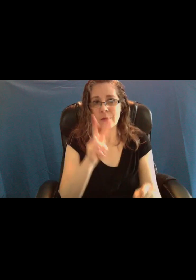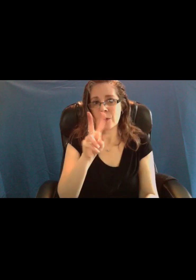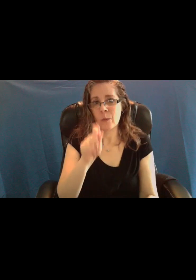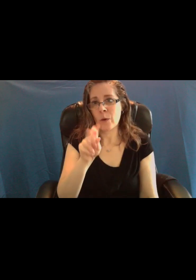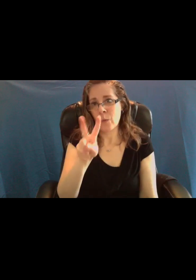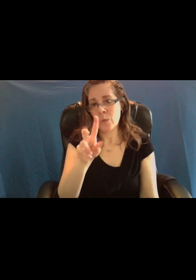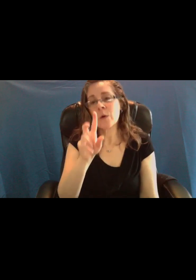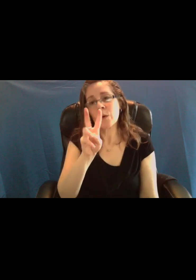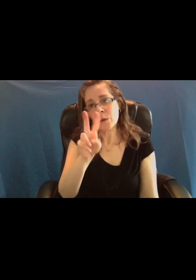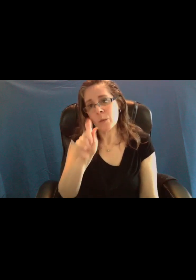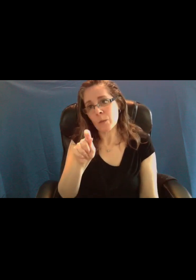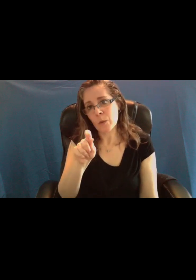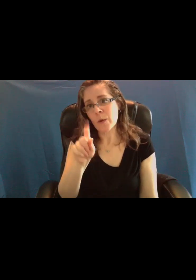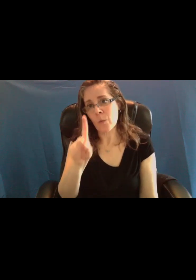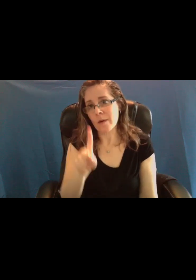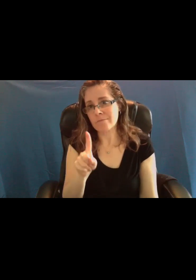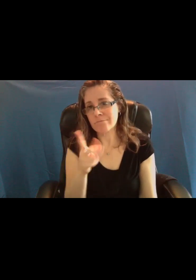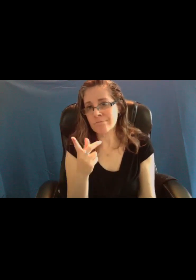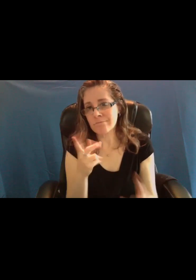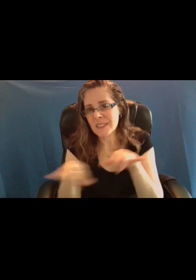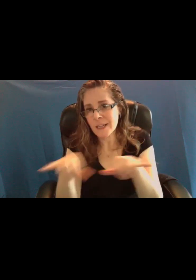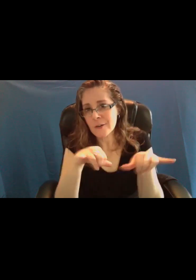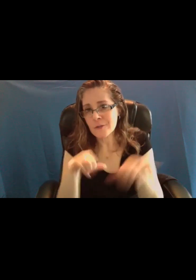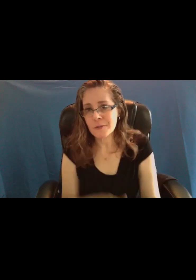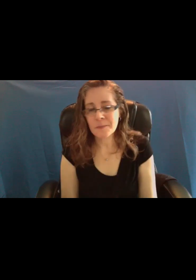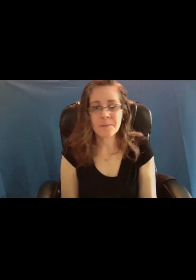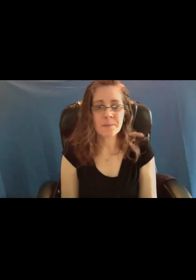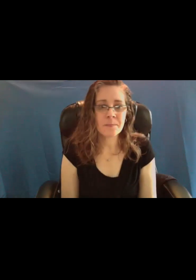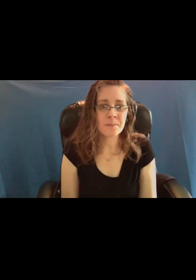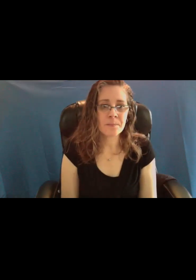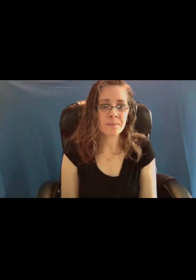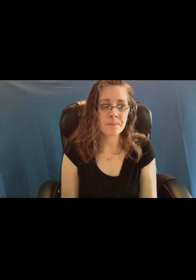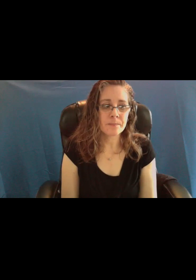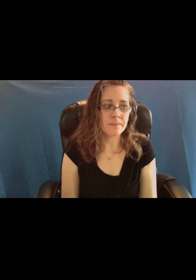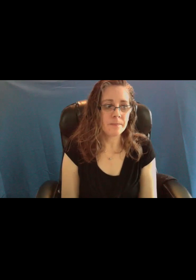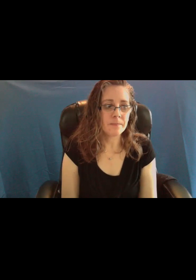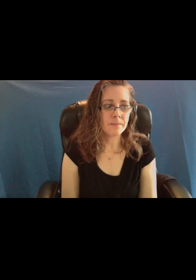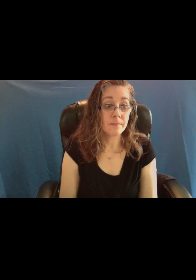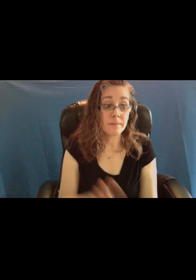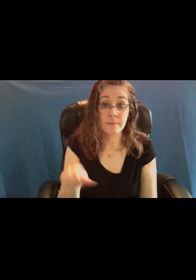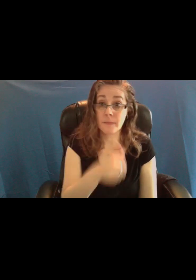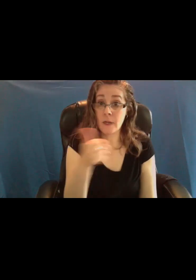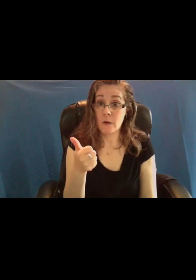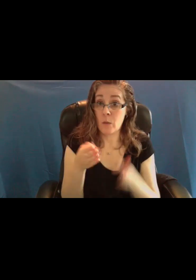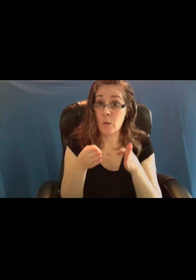Okay, and so another way to make -- you know, another thing